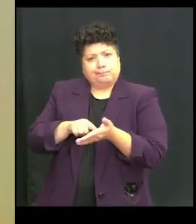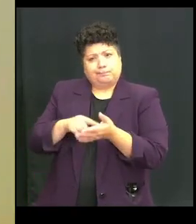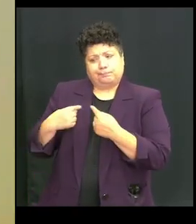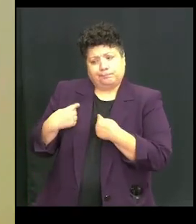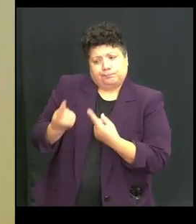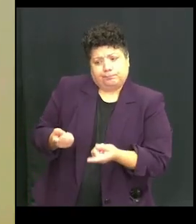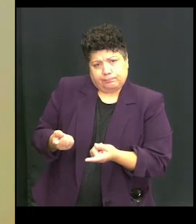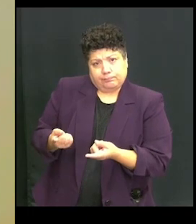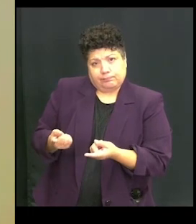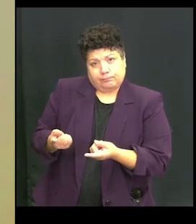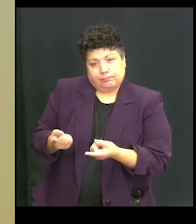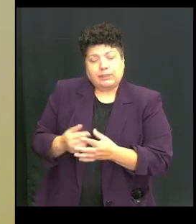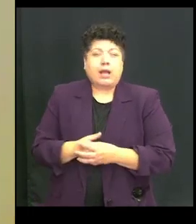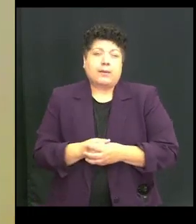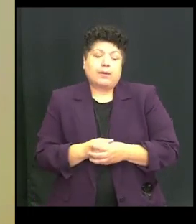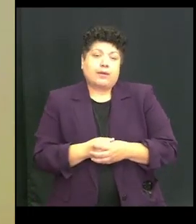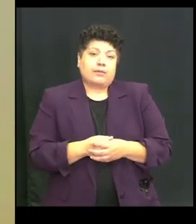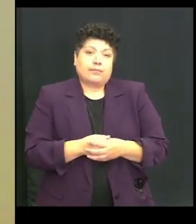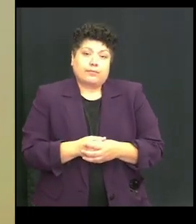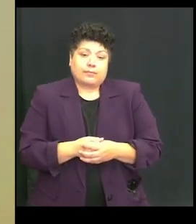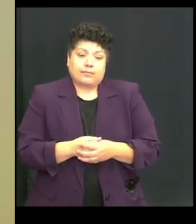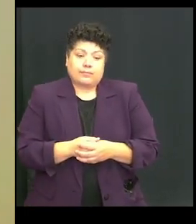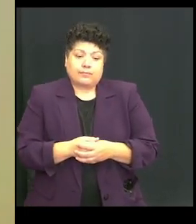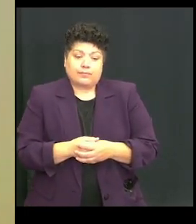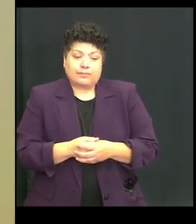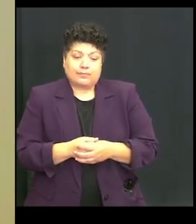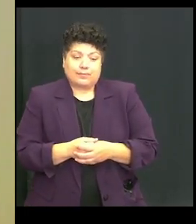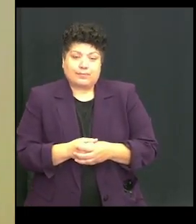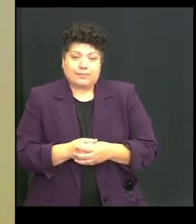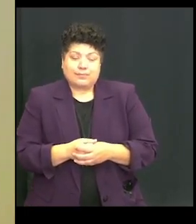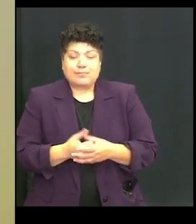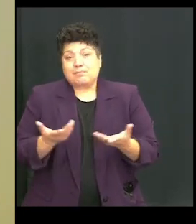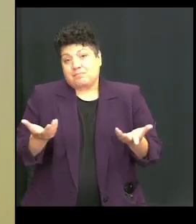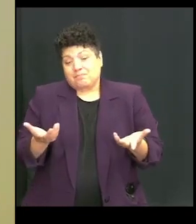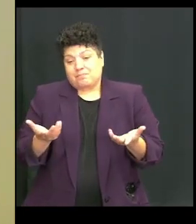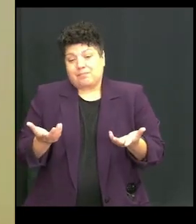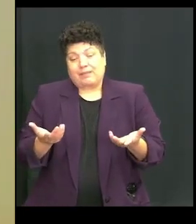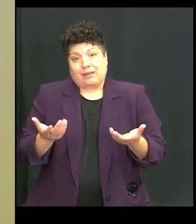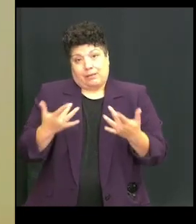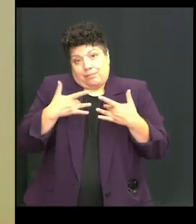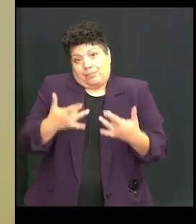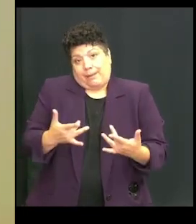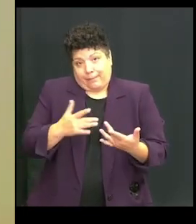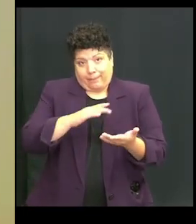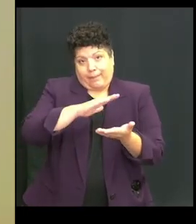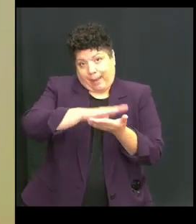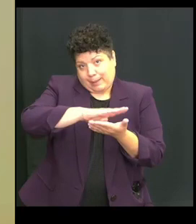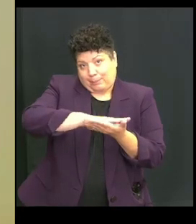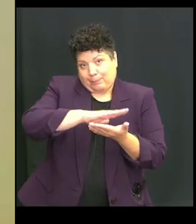I'll use [laugh] the typical thing that academics do or in my field,